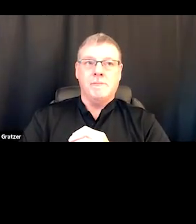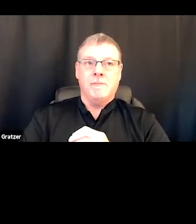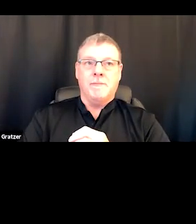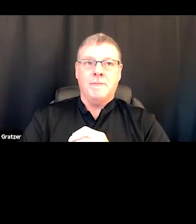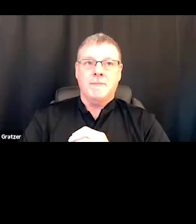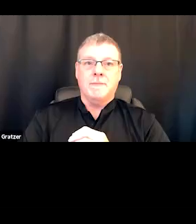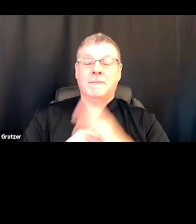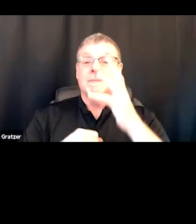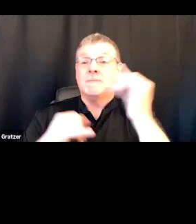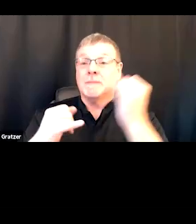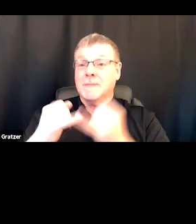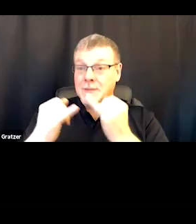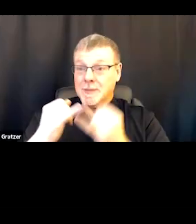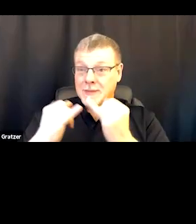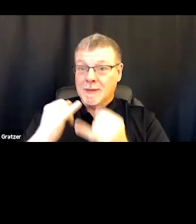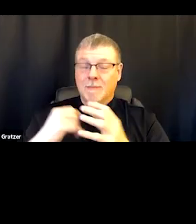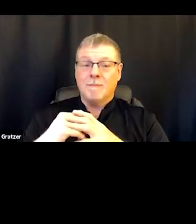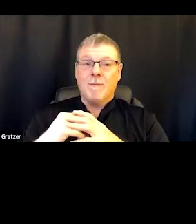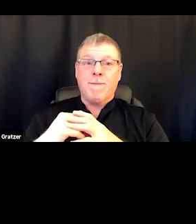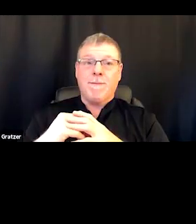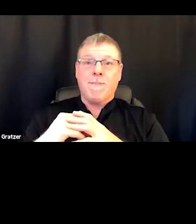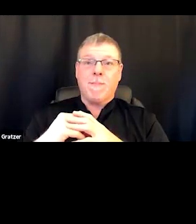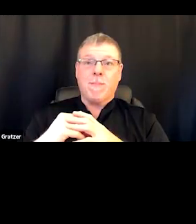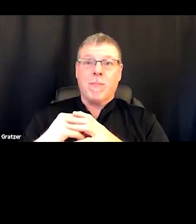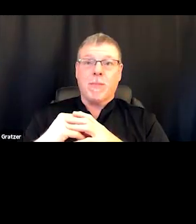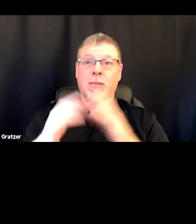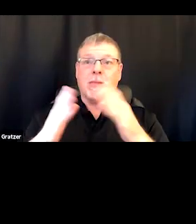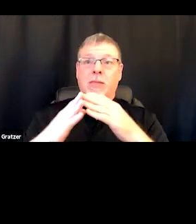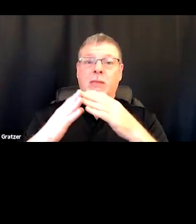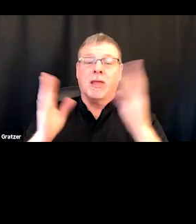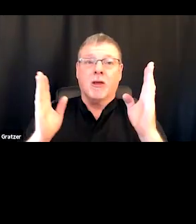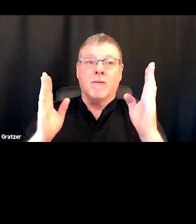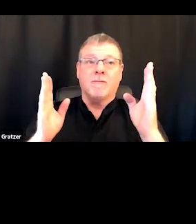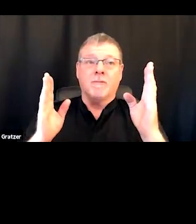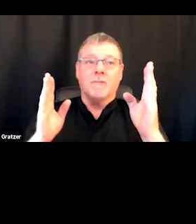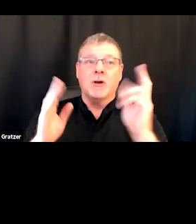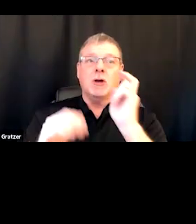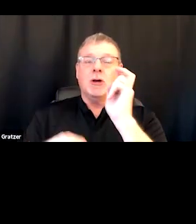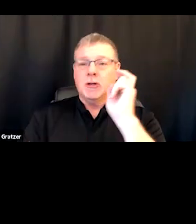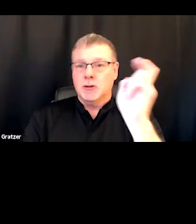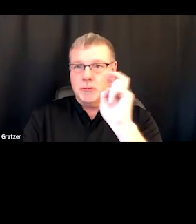And lastly, this is just an overview of our transportation rates,